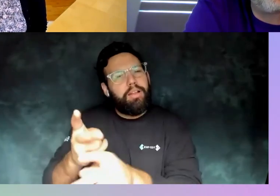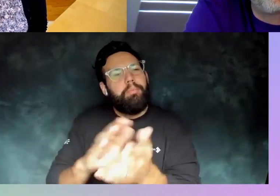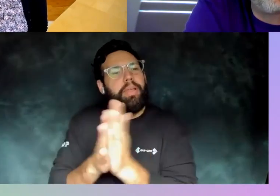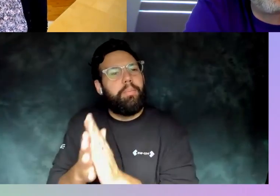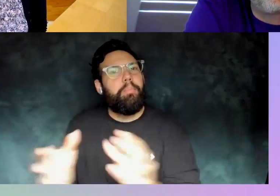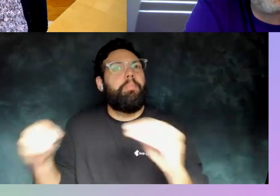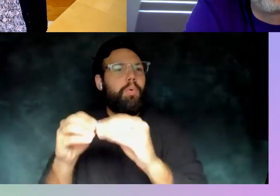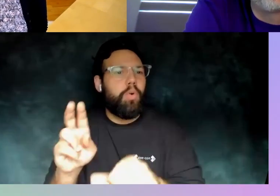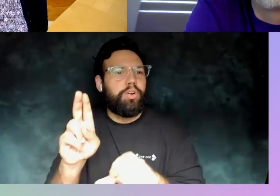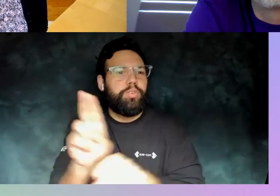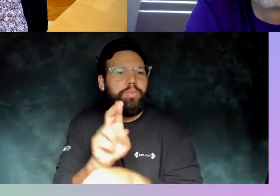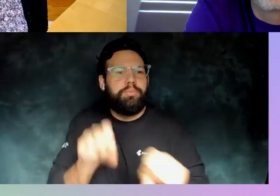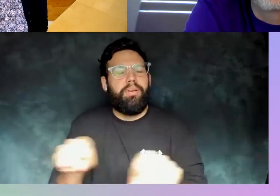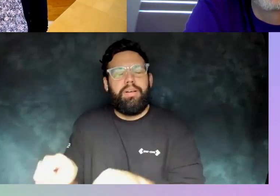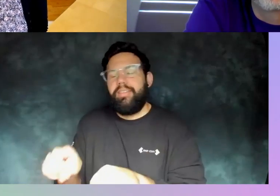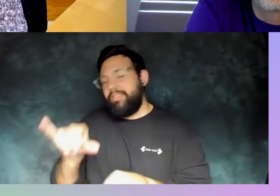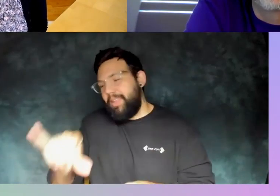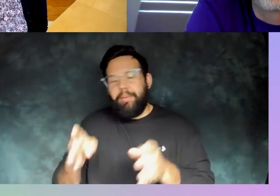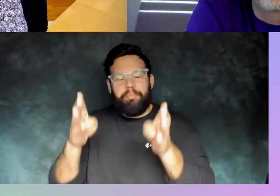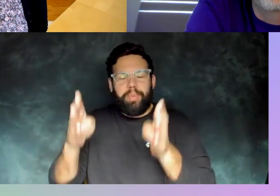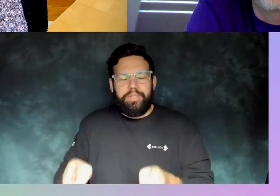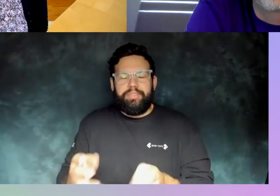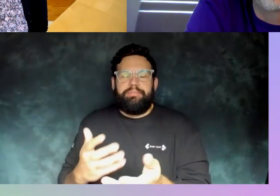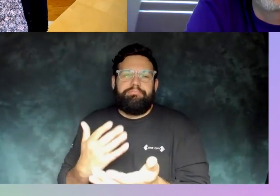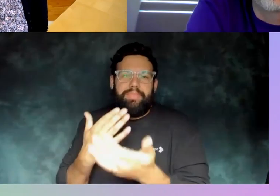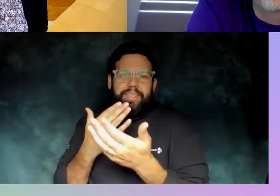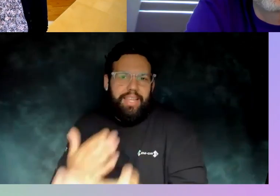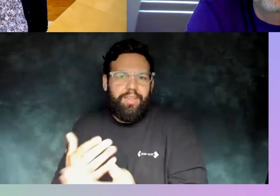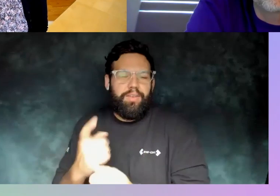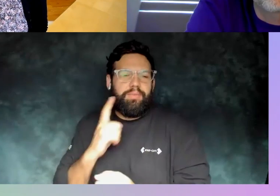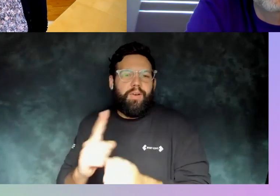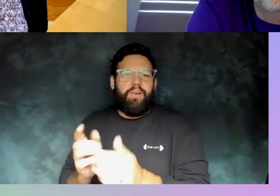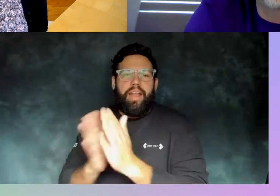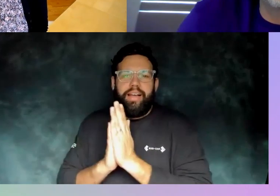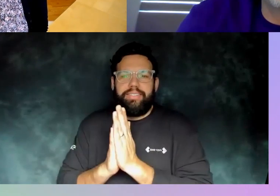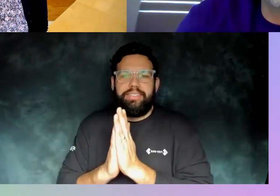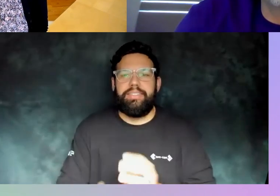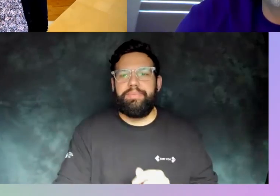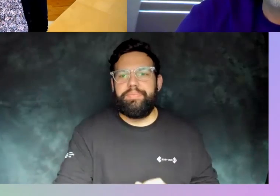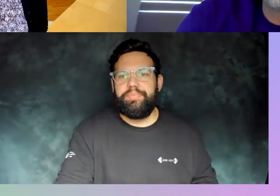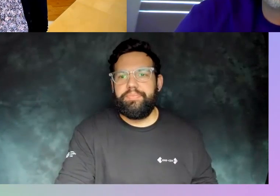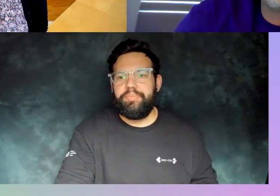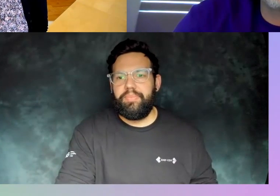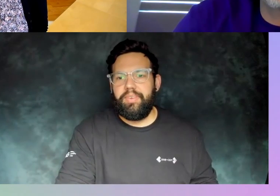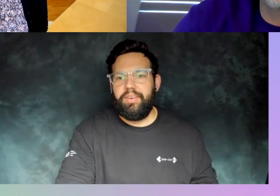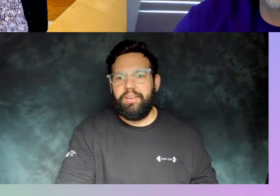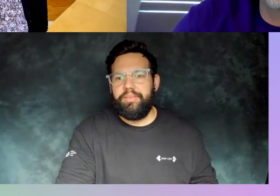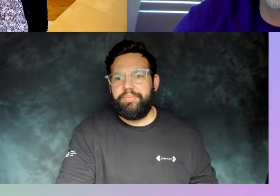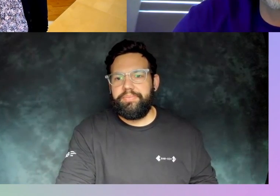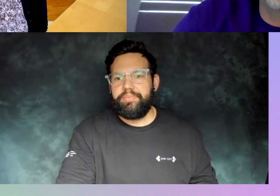it it in the way that you think about it in general is different. I wanted to put them together from an annotation point of view